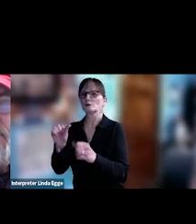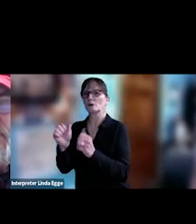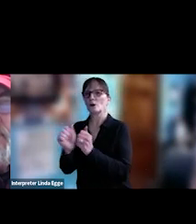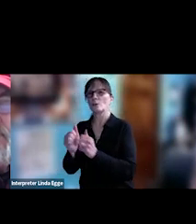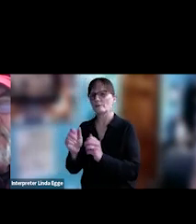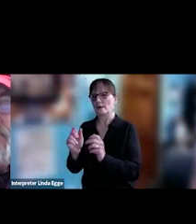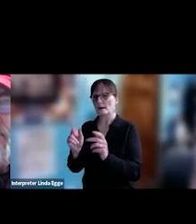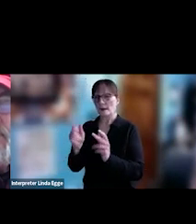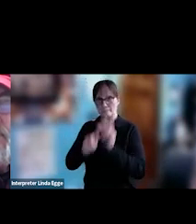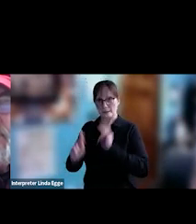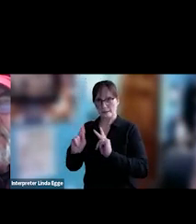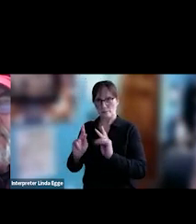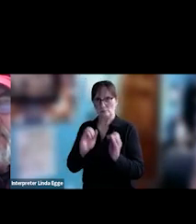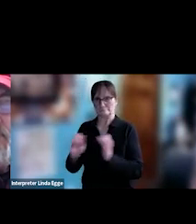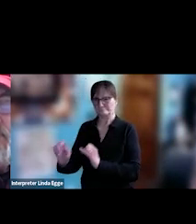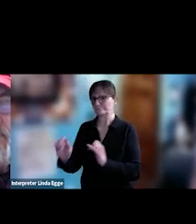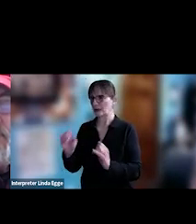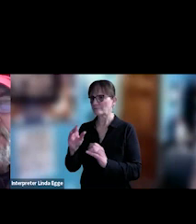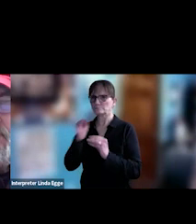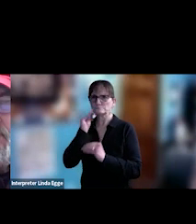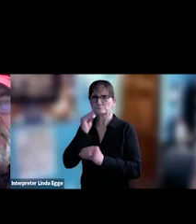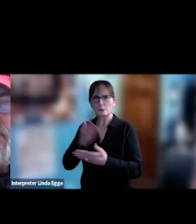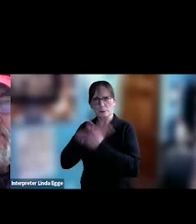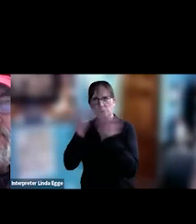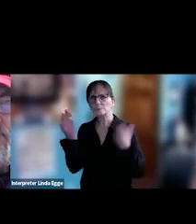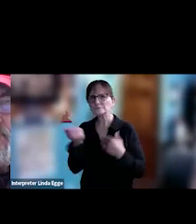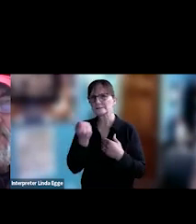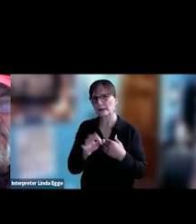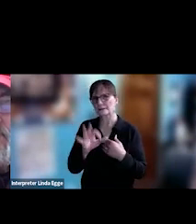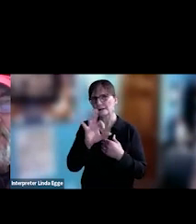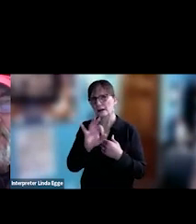experienced homelessness since 1991 in various capacities.